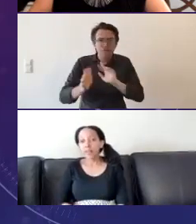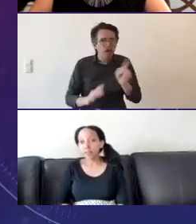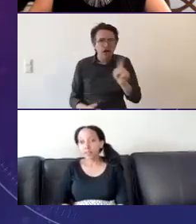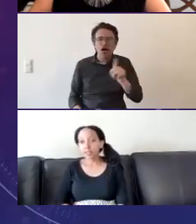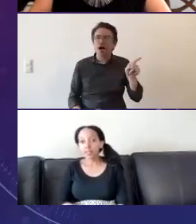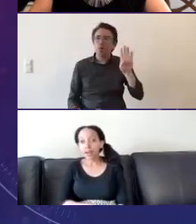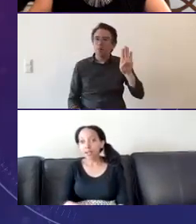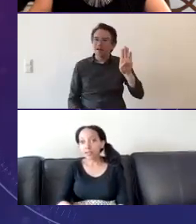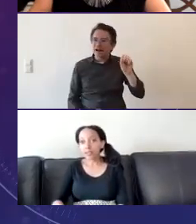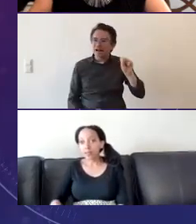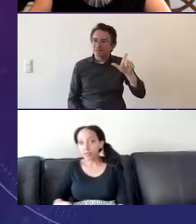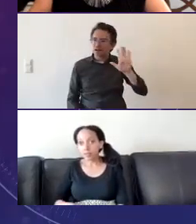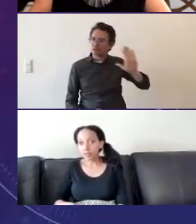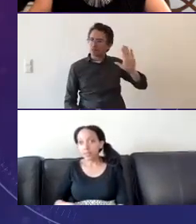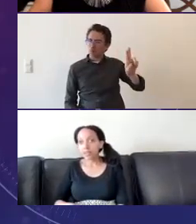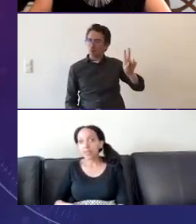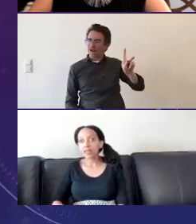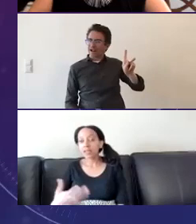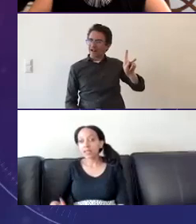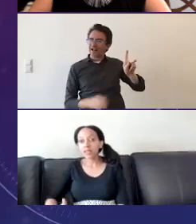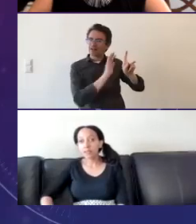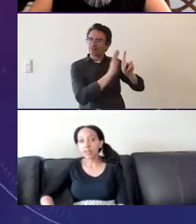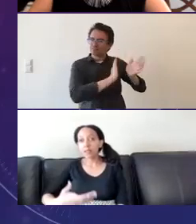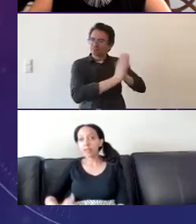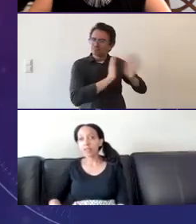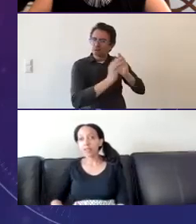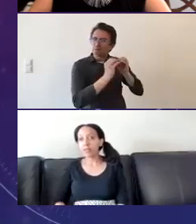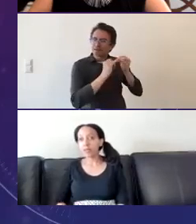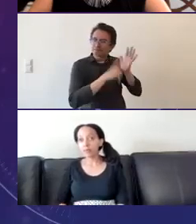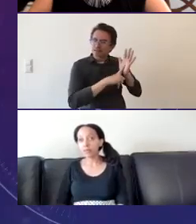which is all over the world because each deaf community comes up with their own